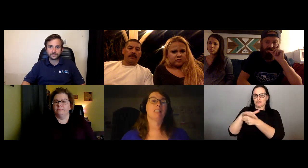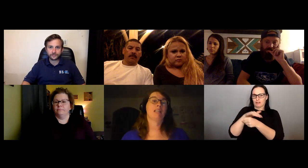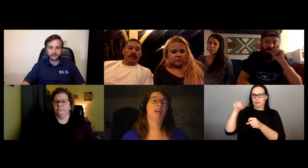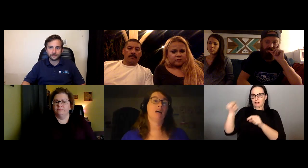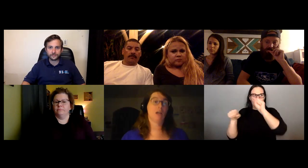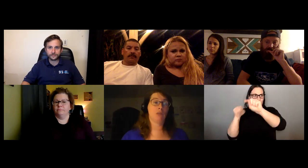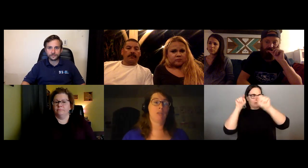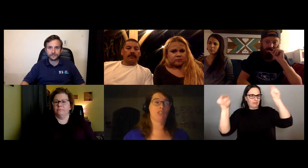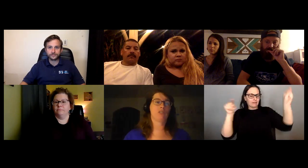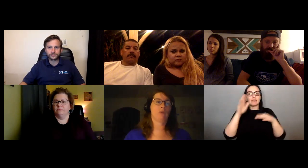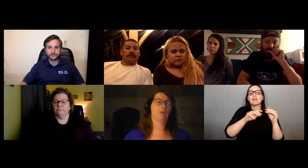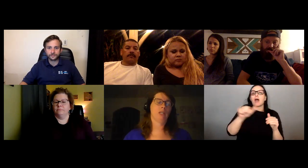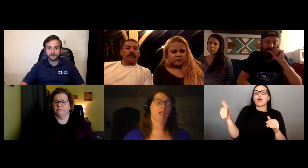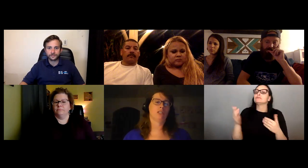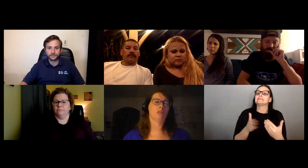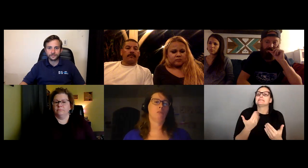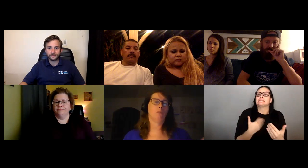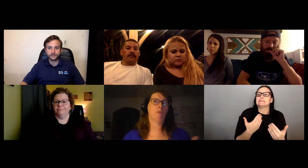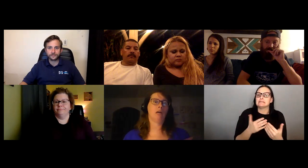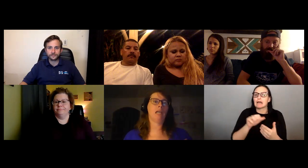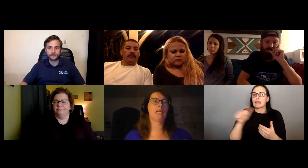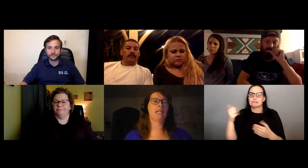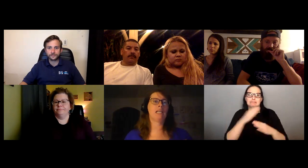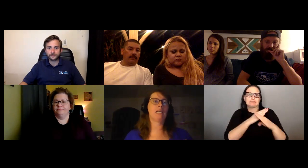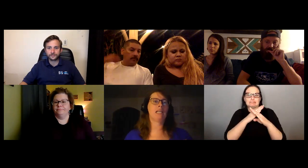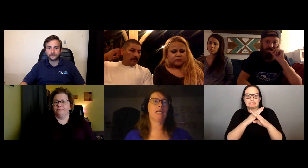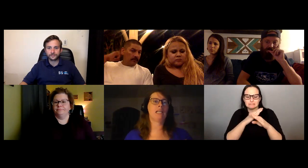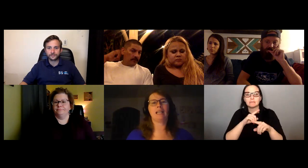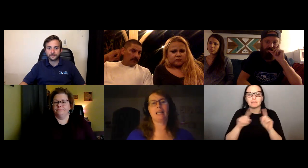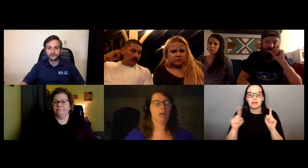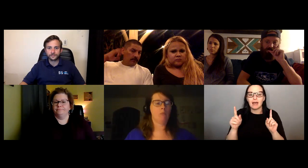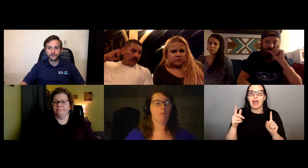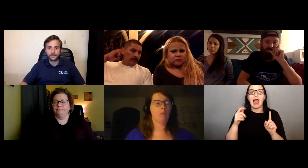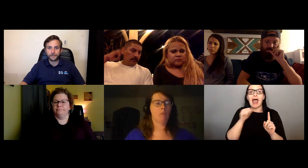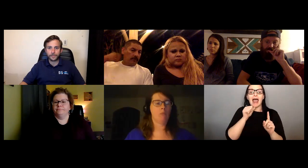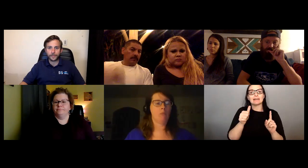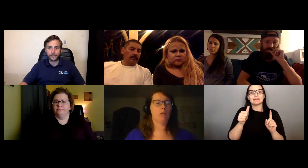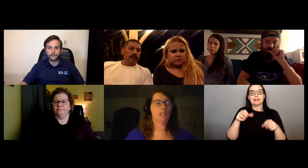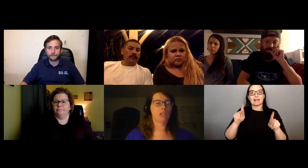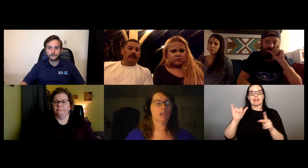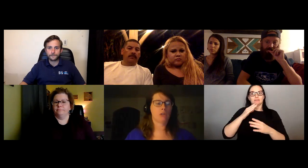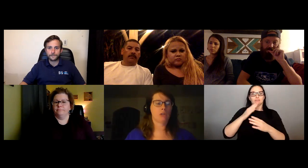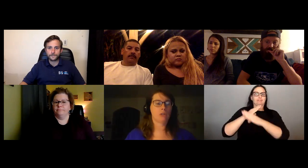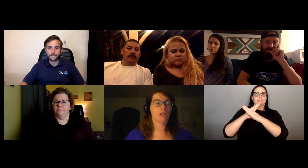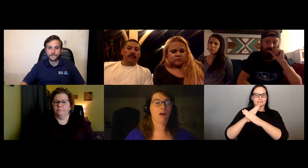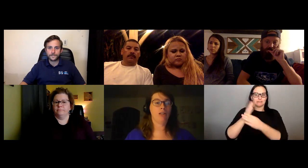in other regional collocations but i didn't let